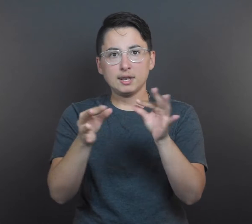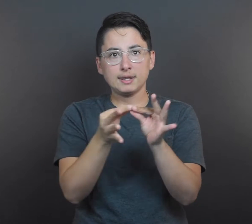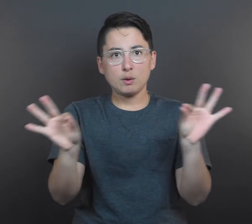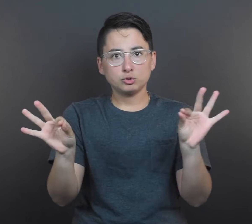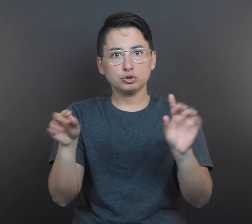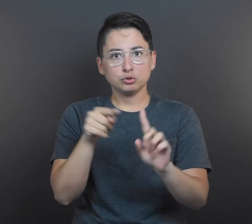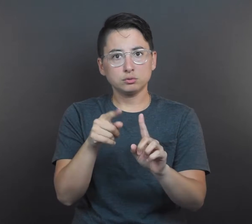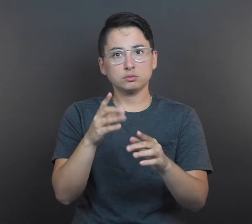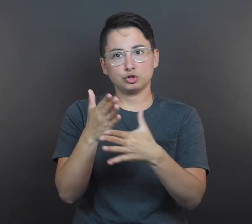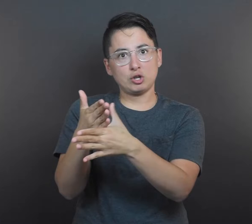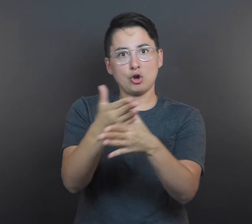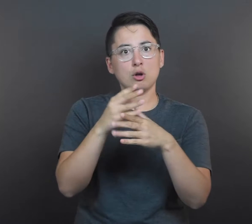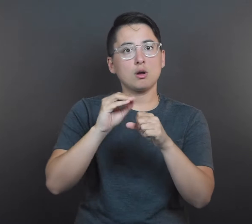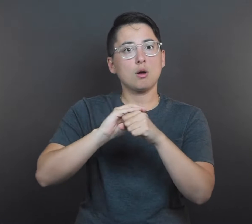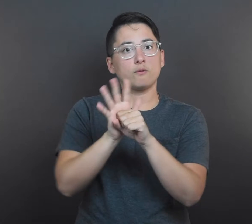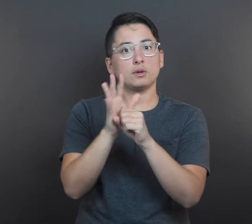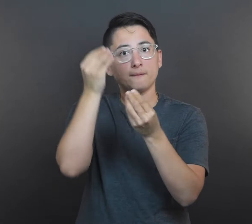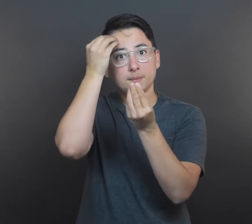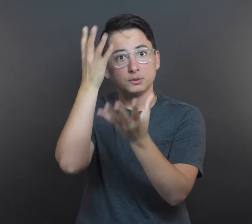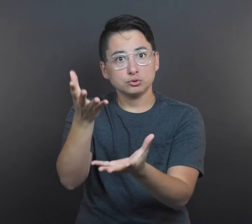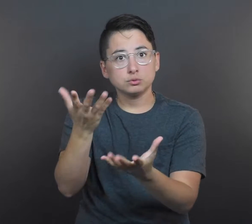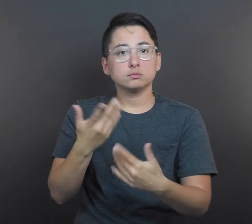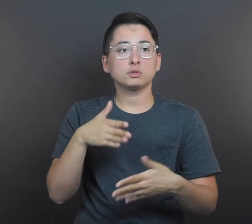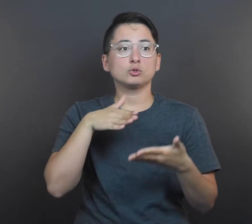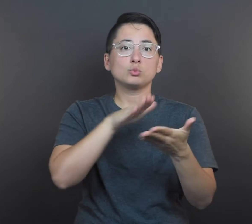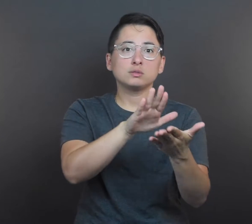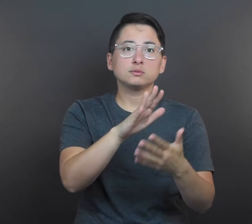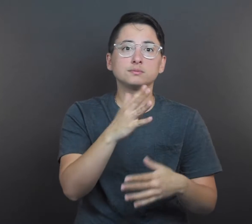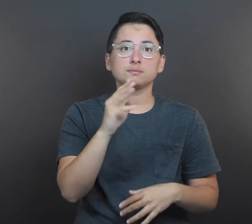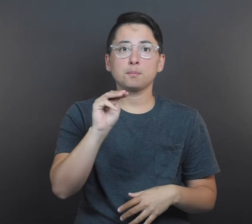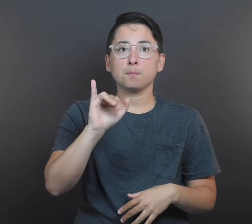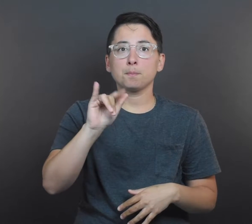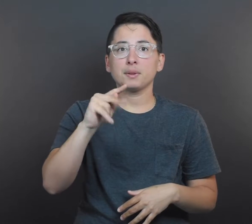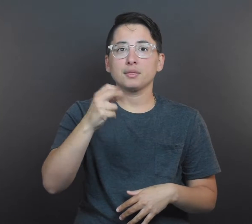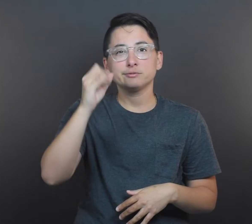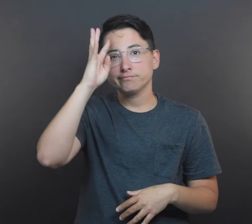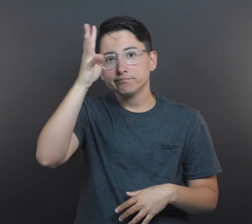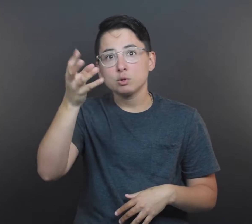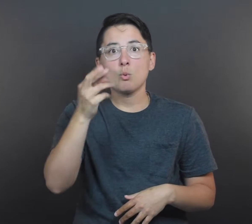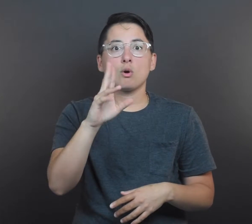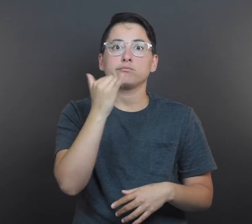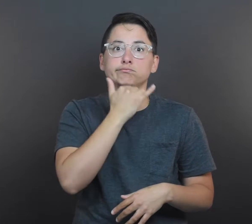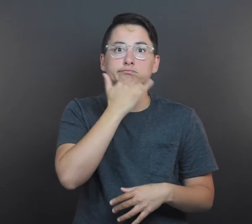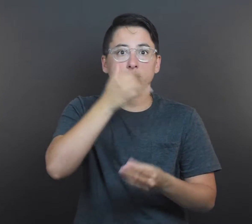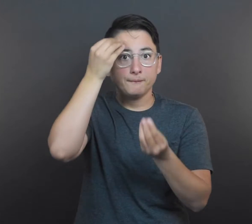address myths and misconceptions. They also addressed domestic and sexual violence,